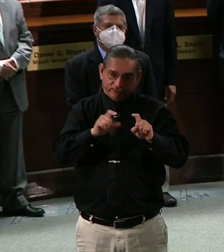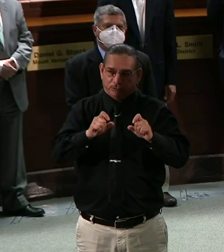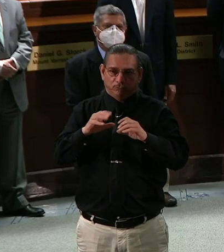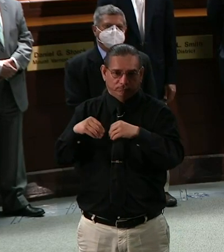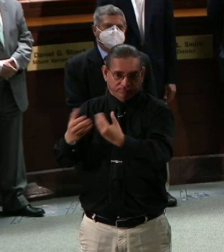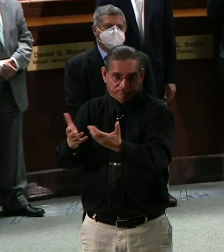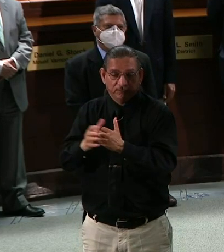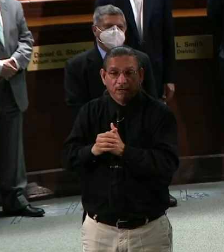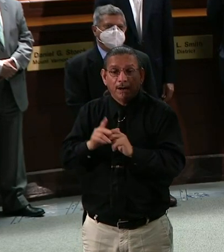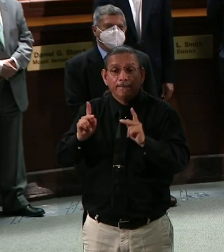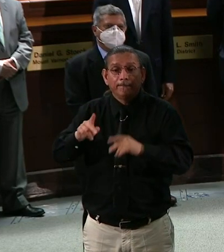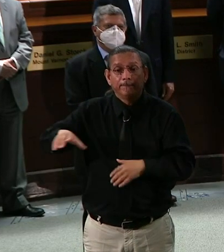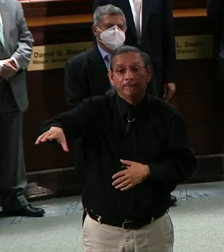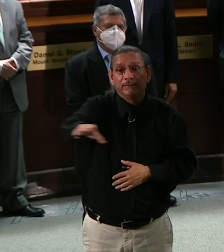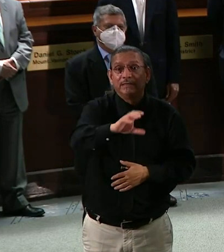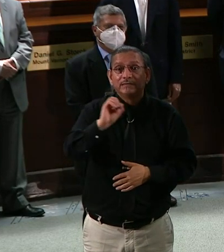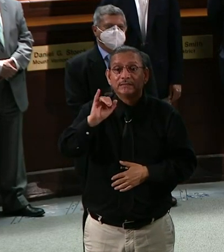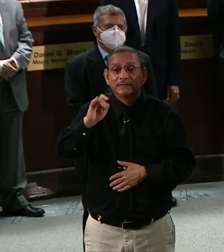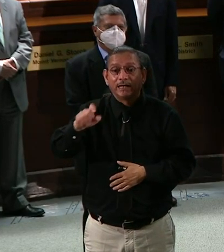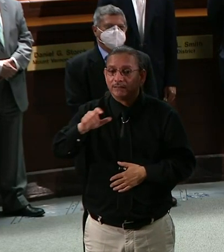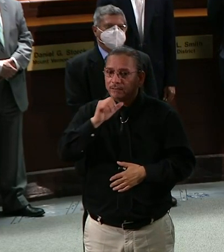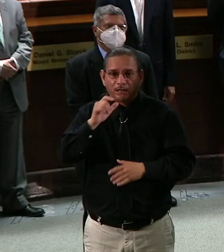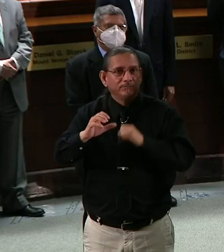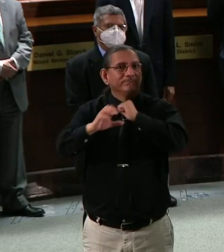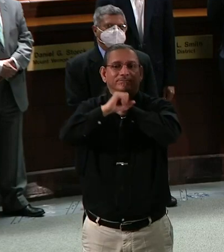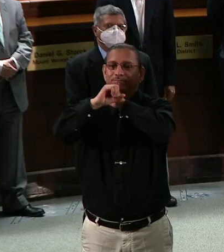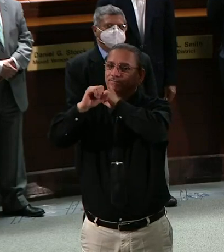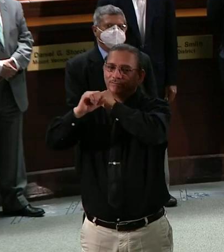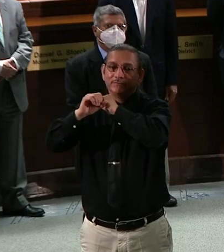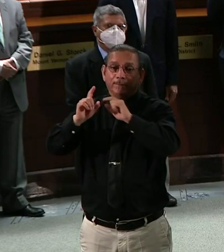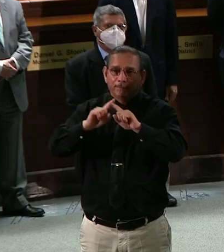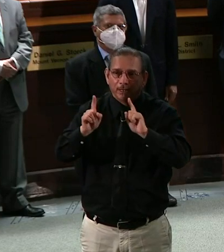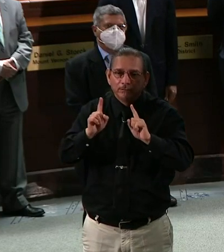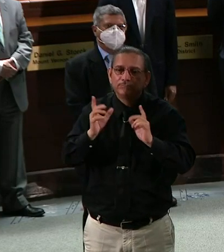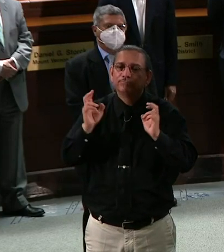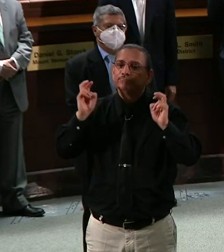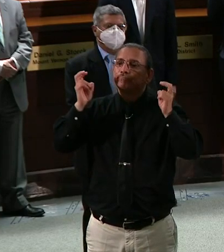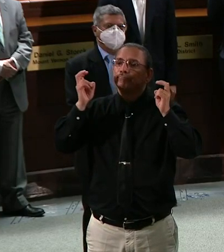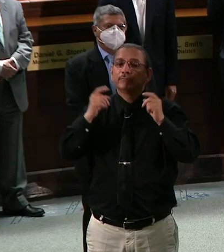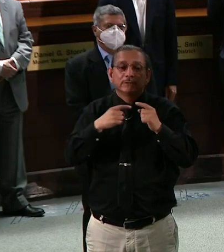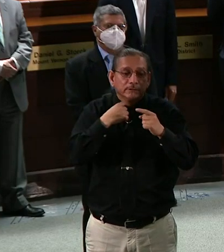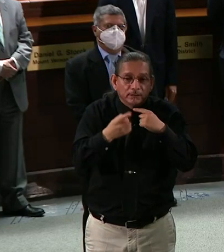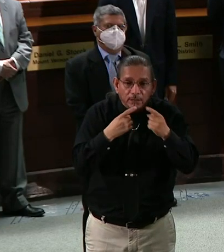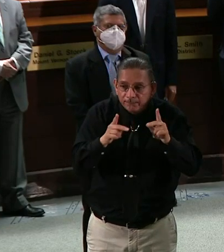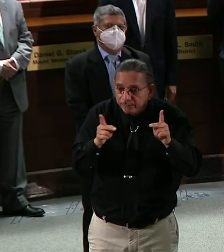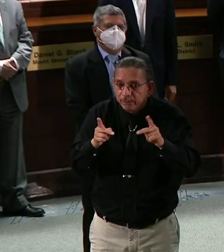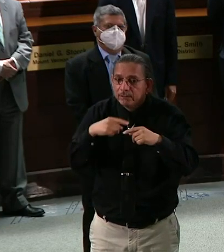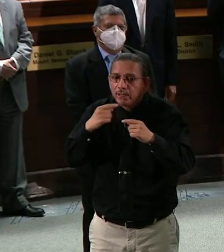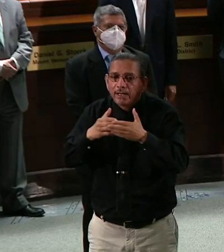OWN TESTING CAPABILITIES. THE SITES WILL NOT BE HIGHLY PUBLICIZED BUT WILL BE WORKED